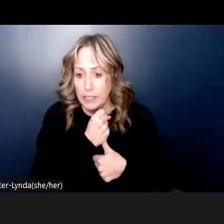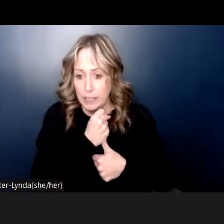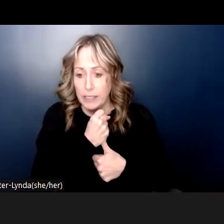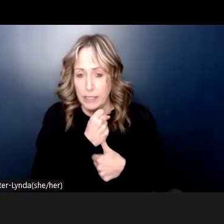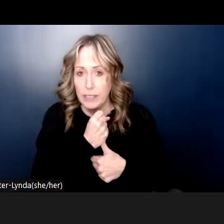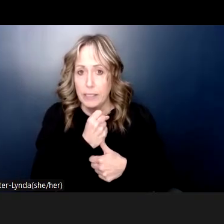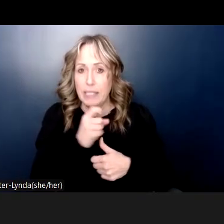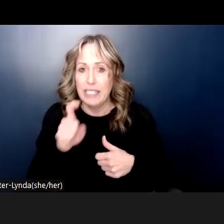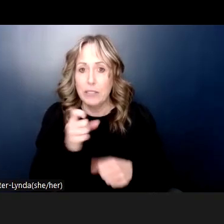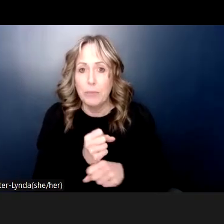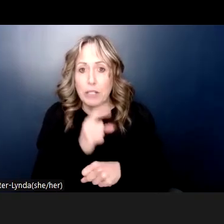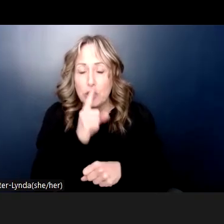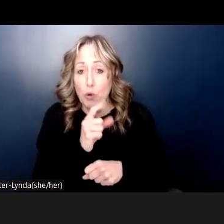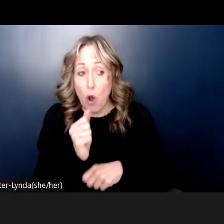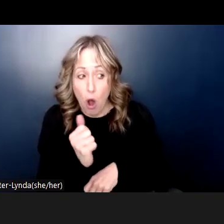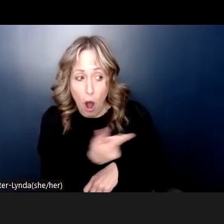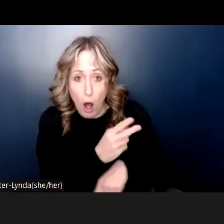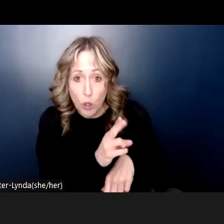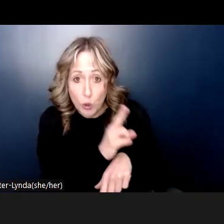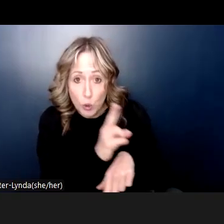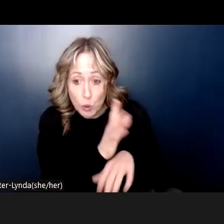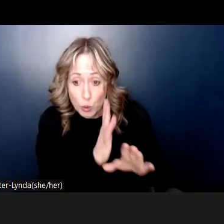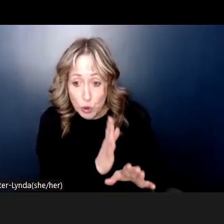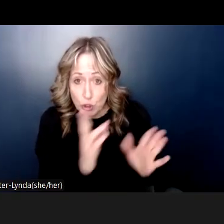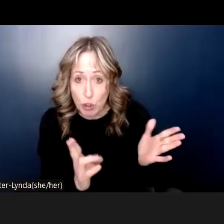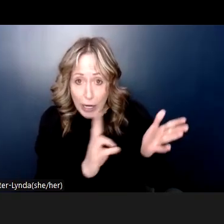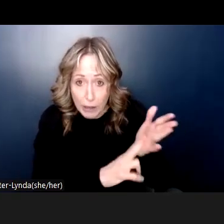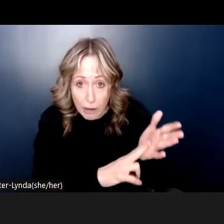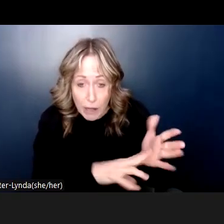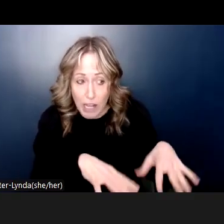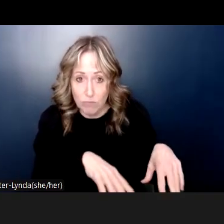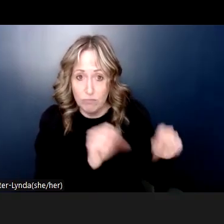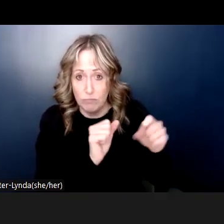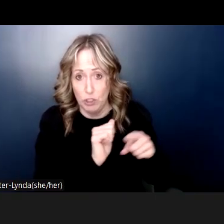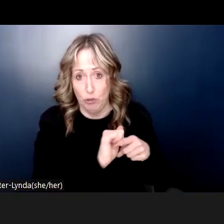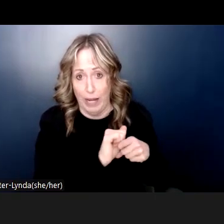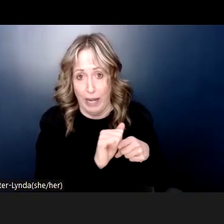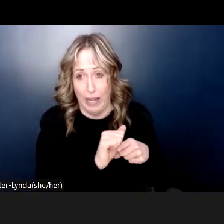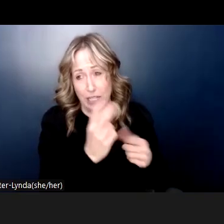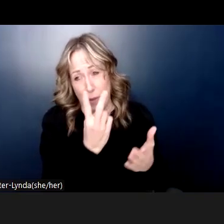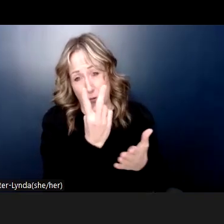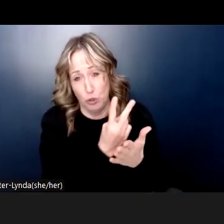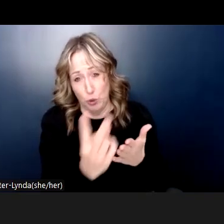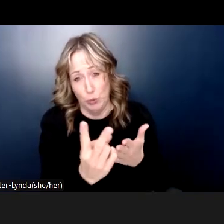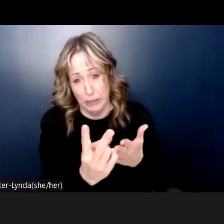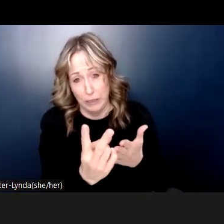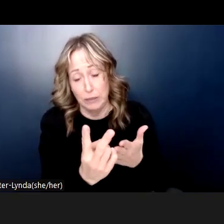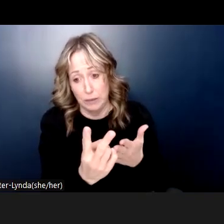that the users are enrolling and taking training. We are about two weeks away from going live with mosaic.